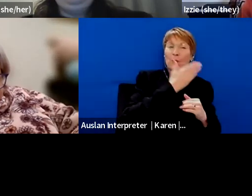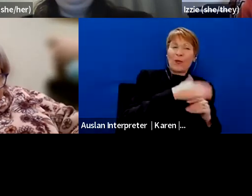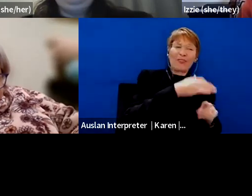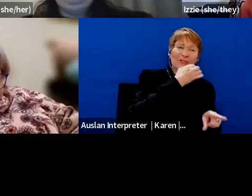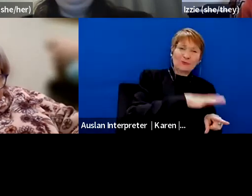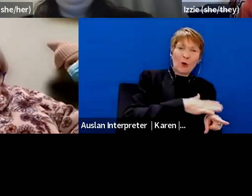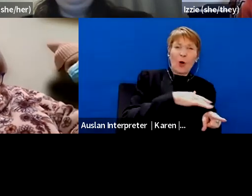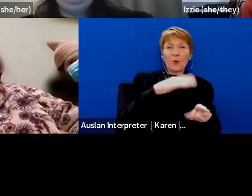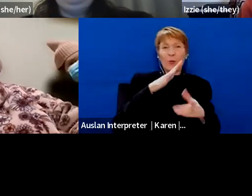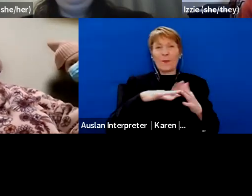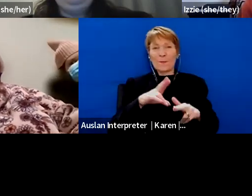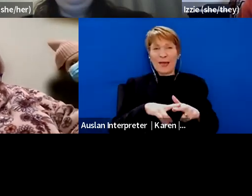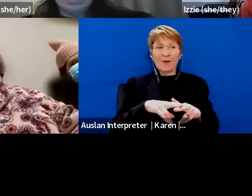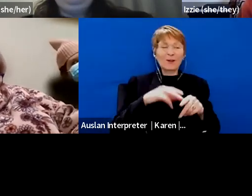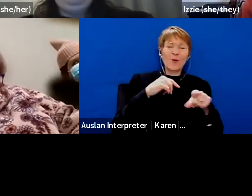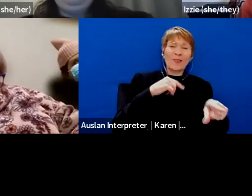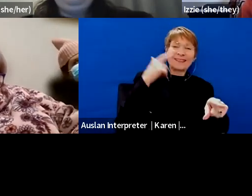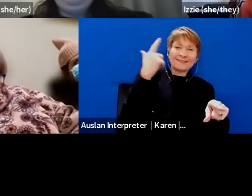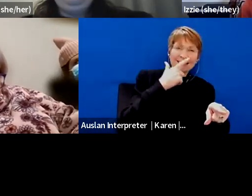Could be a controversial one. Stay tuned.